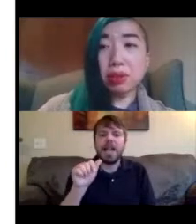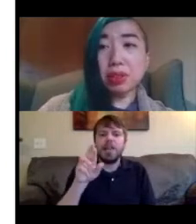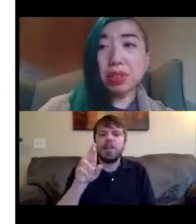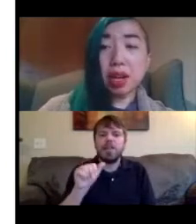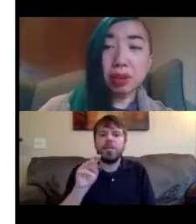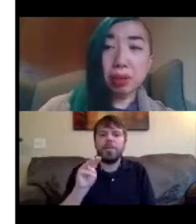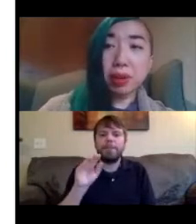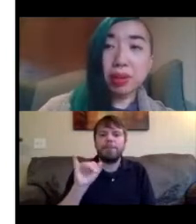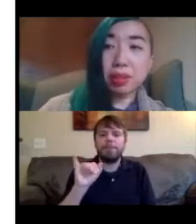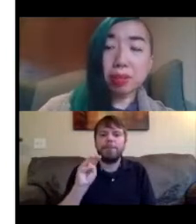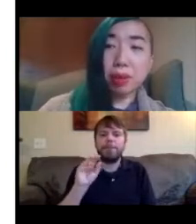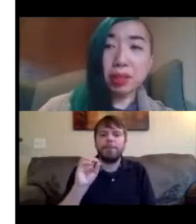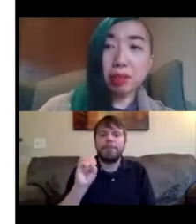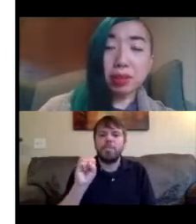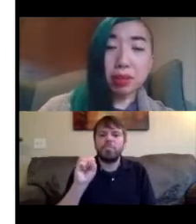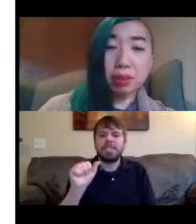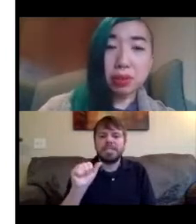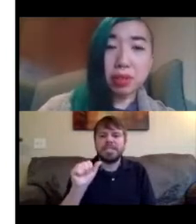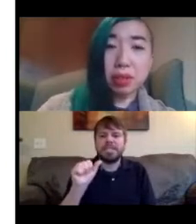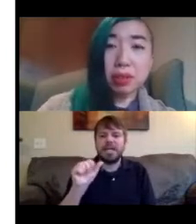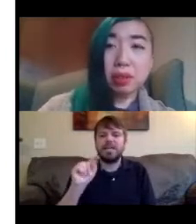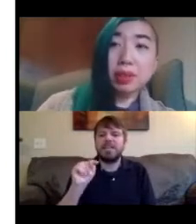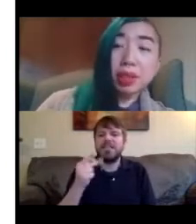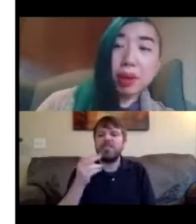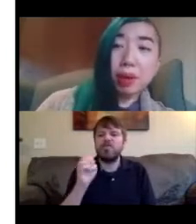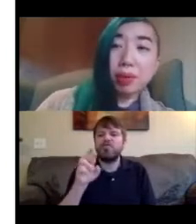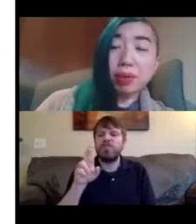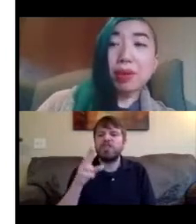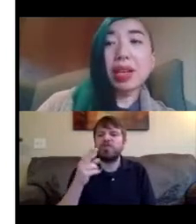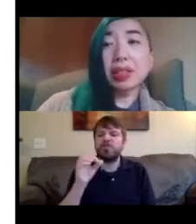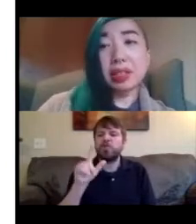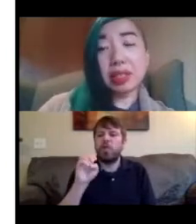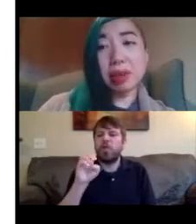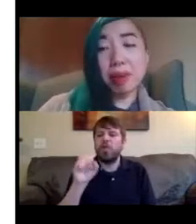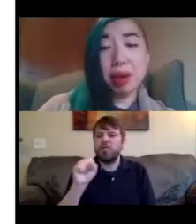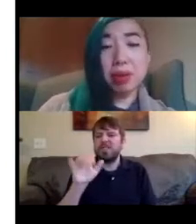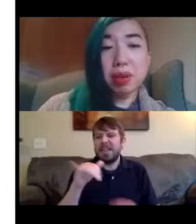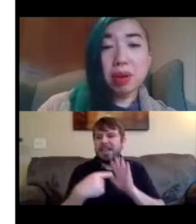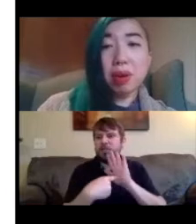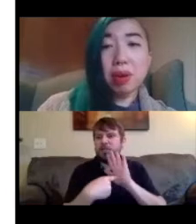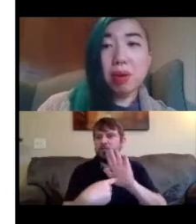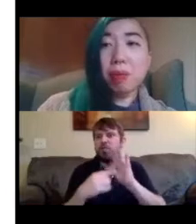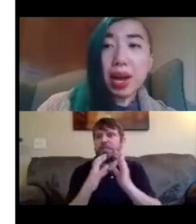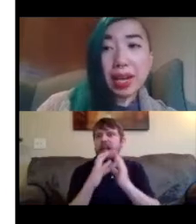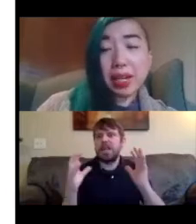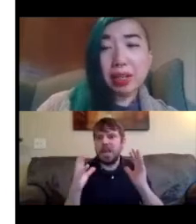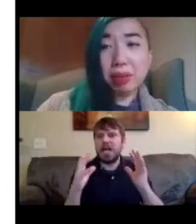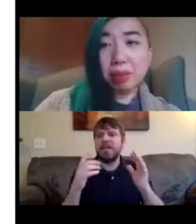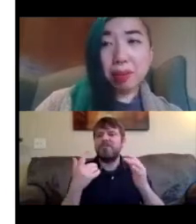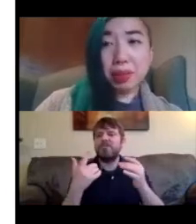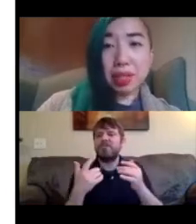an entire work comprised of footnotes. So I would ask us to think about why you would represent